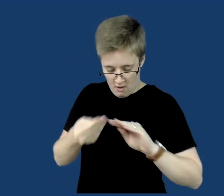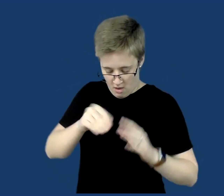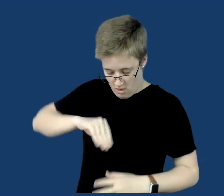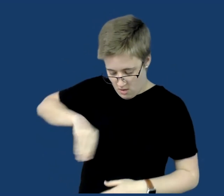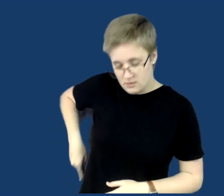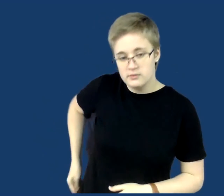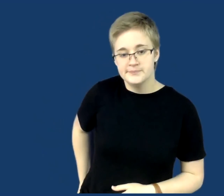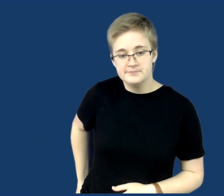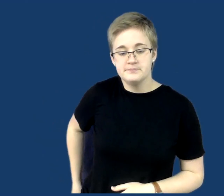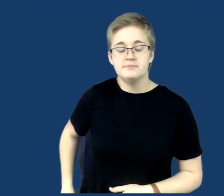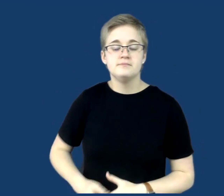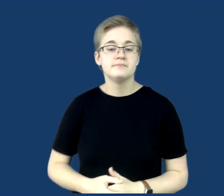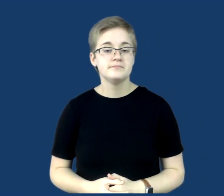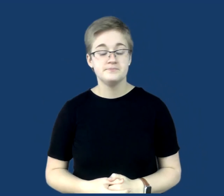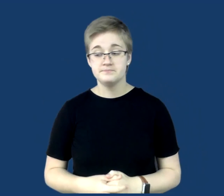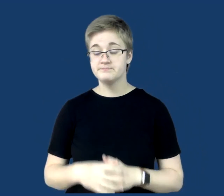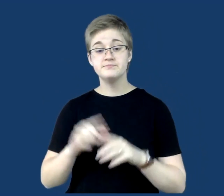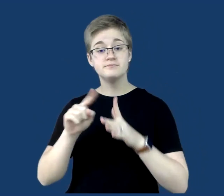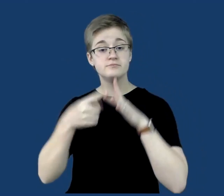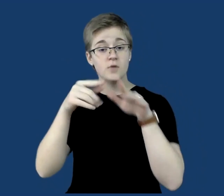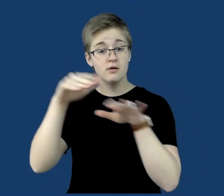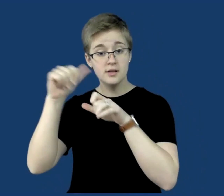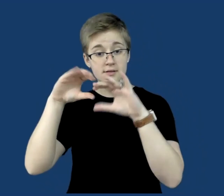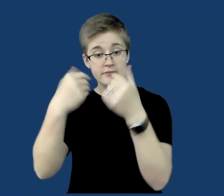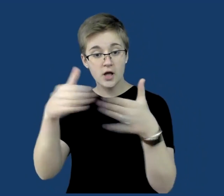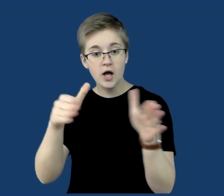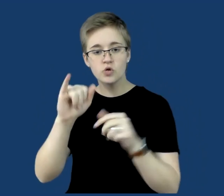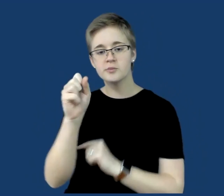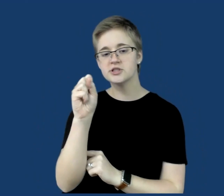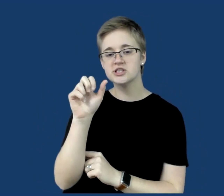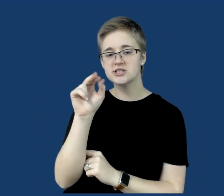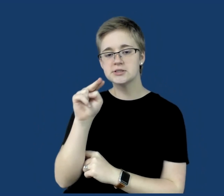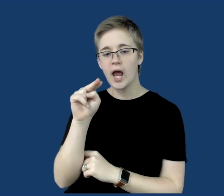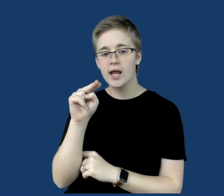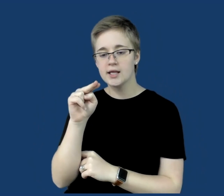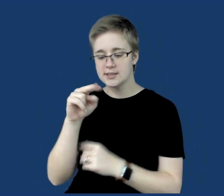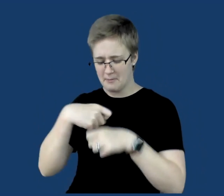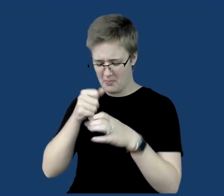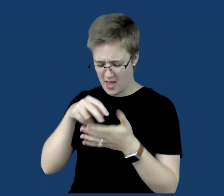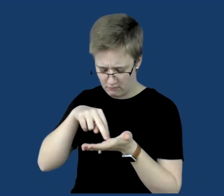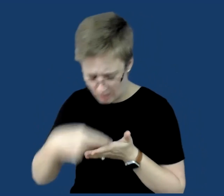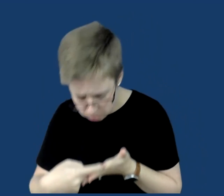shorts. On his way out of the classroom, Jason Uttmeir tripped him and said, “See you later,